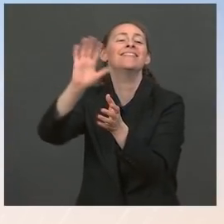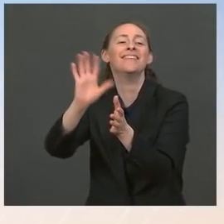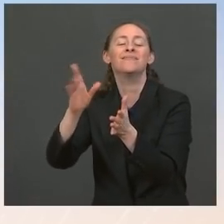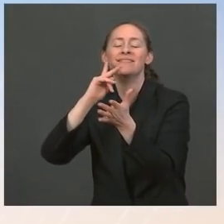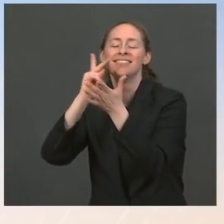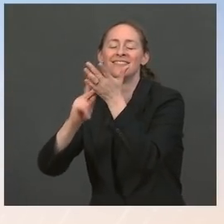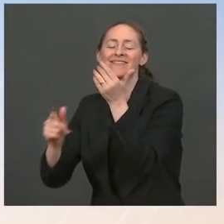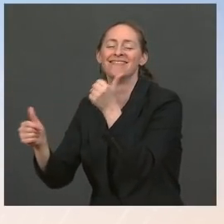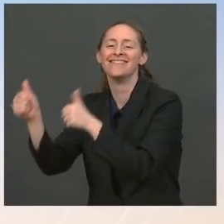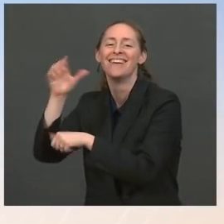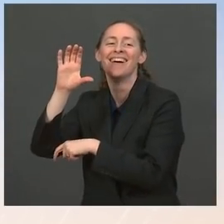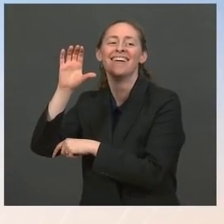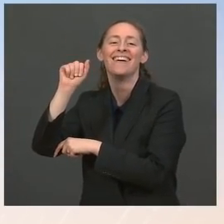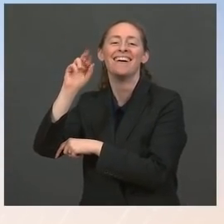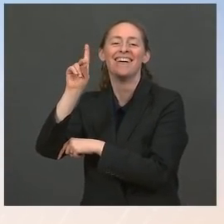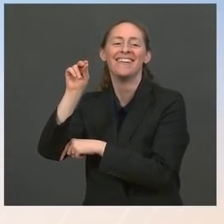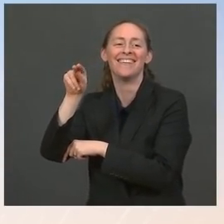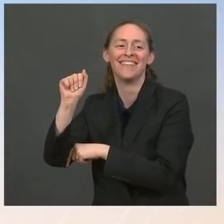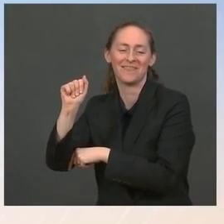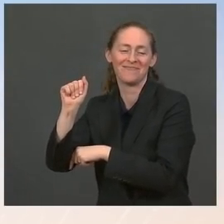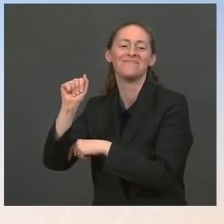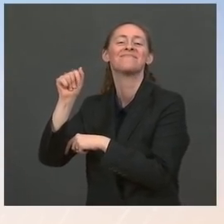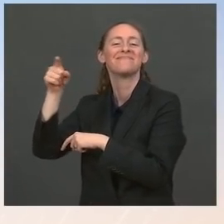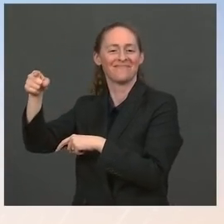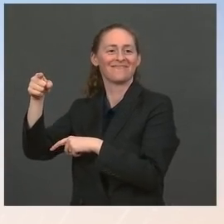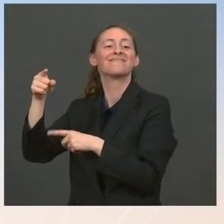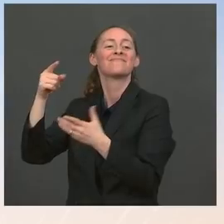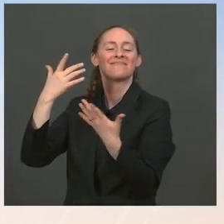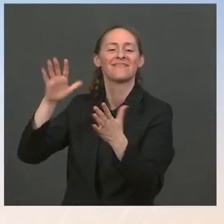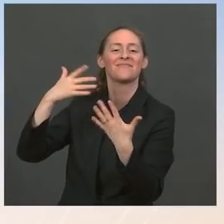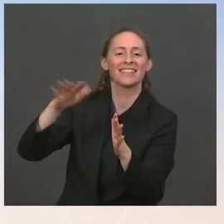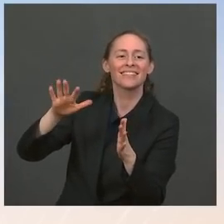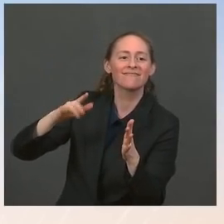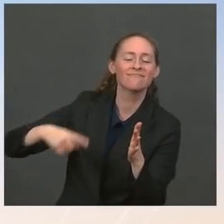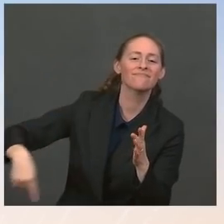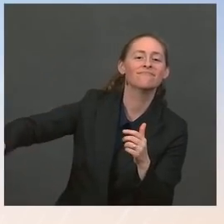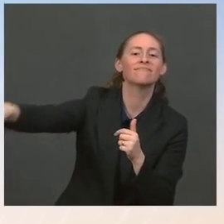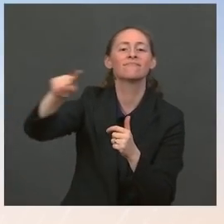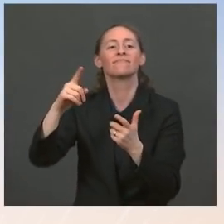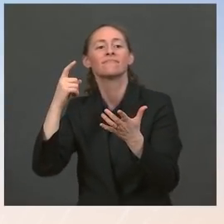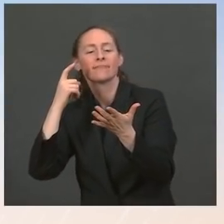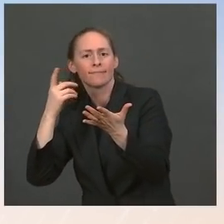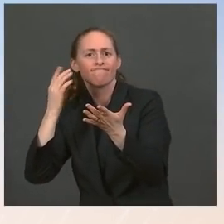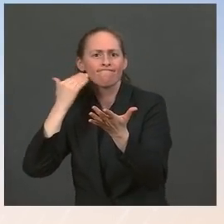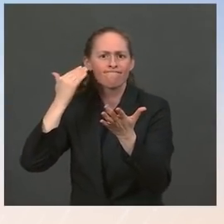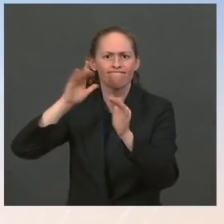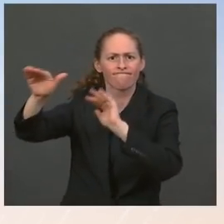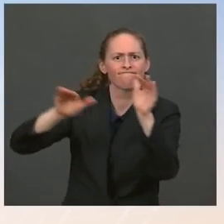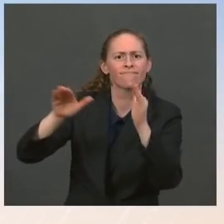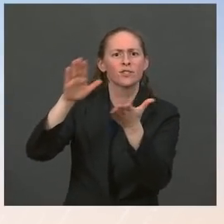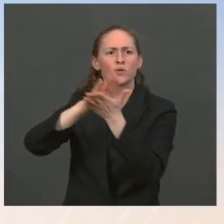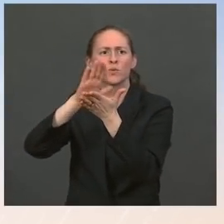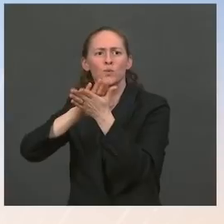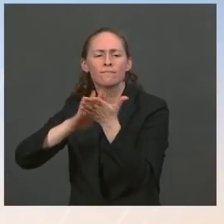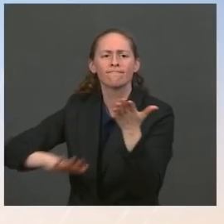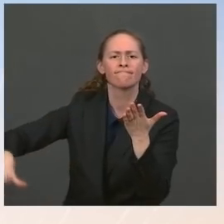including by holding vaccination clinics at schools, hosting community conversations with pediatricians